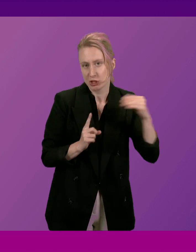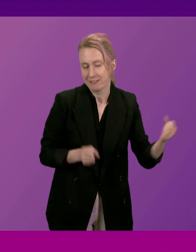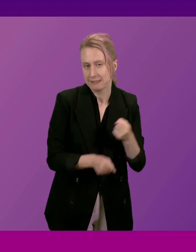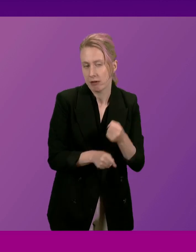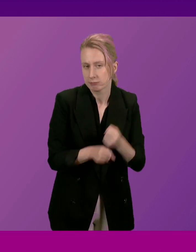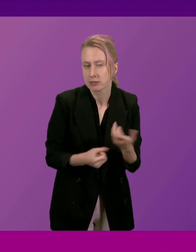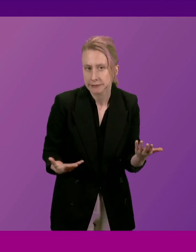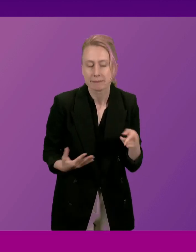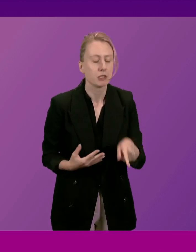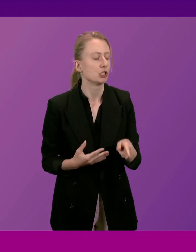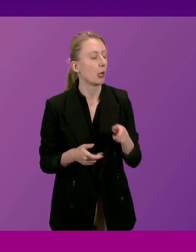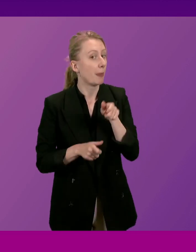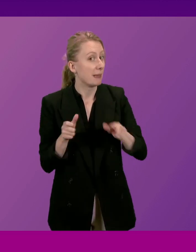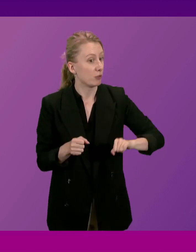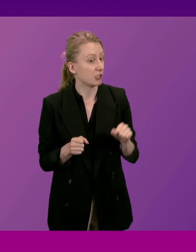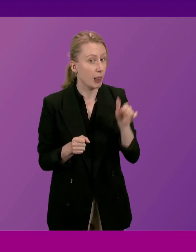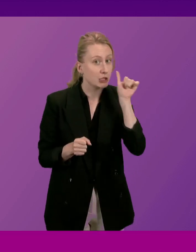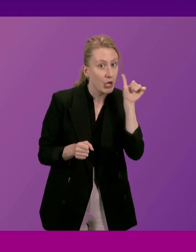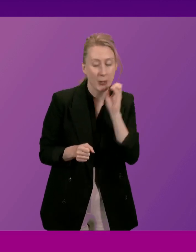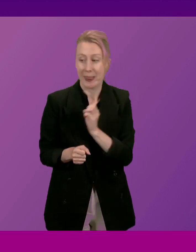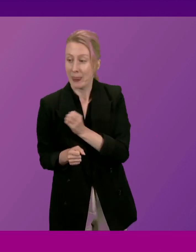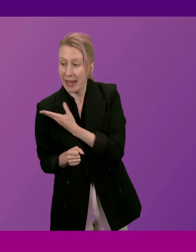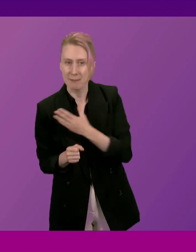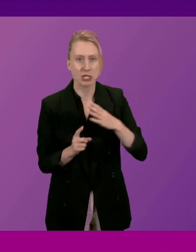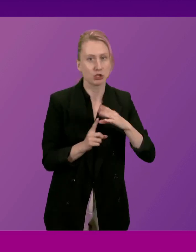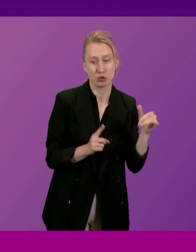of Scotland know that, whether it is a Labour Government or a Tory Government, the UK Government